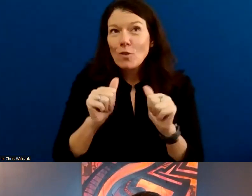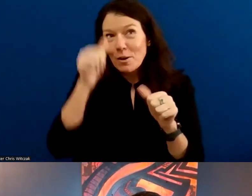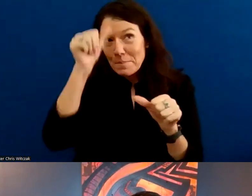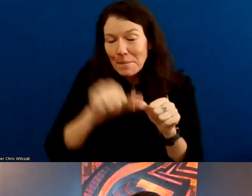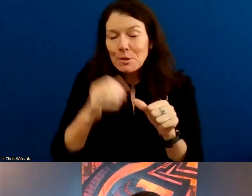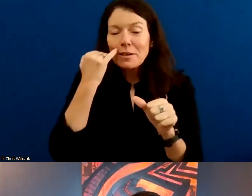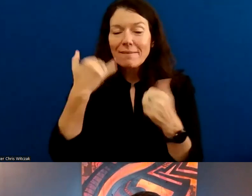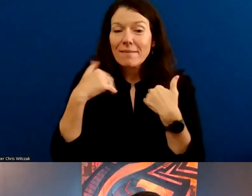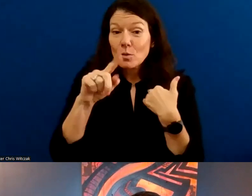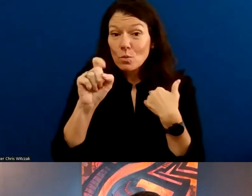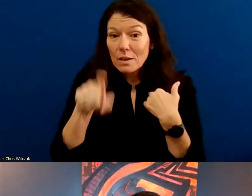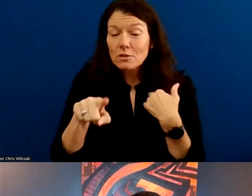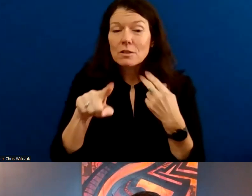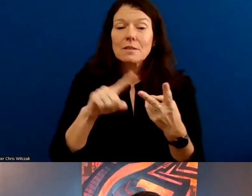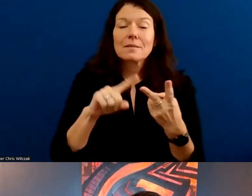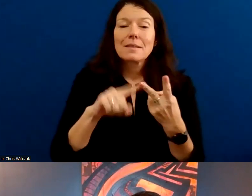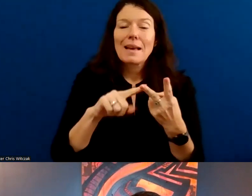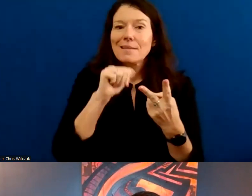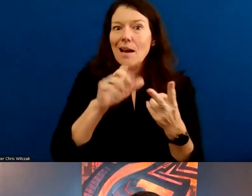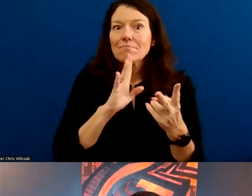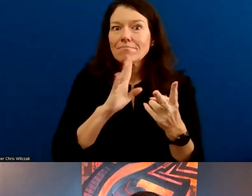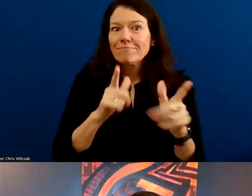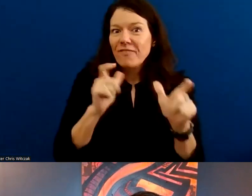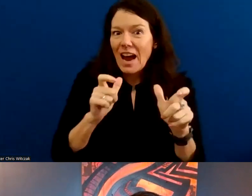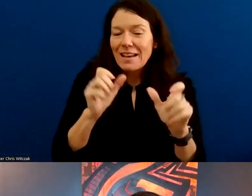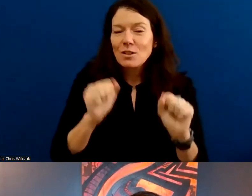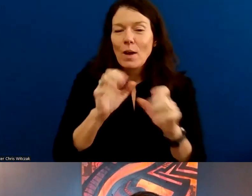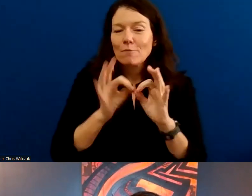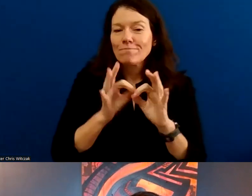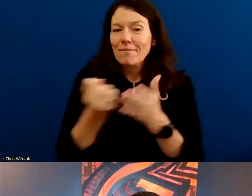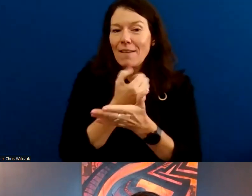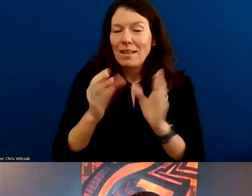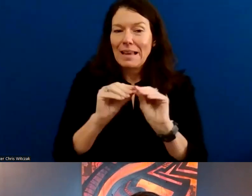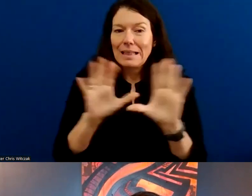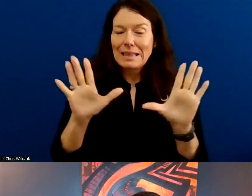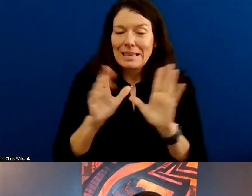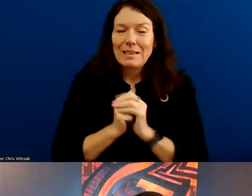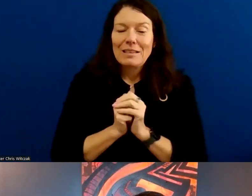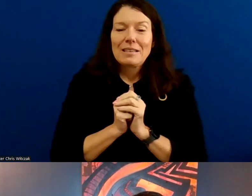and be mindful of your pace so they can capture all the amazing things that everyone has to